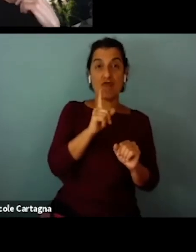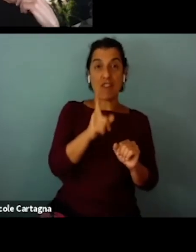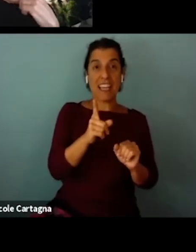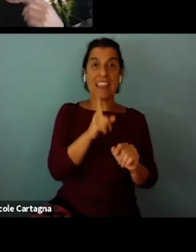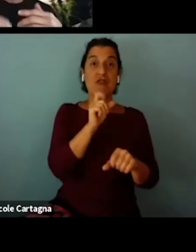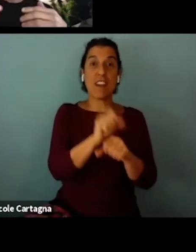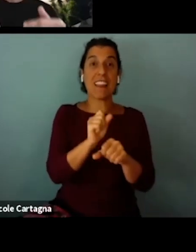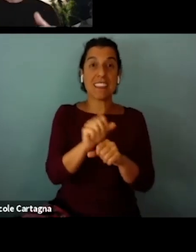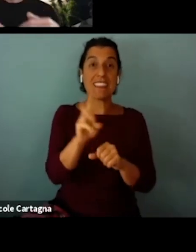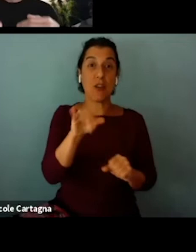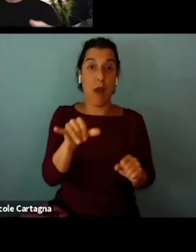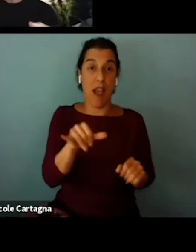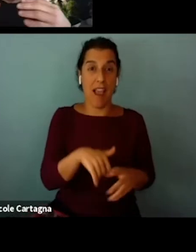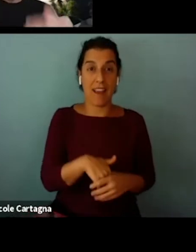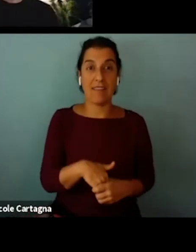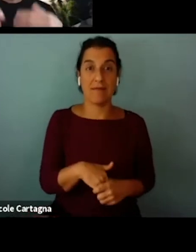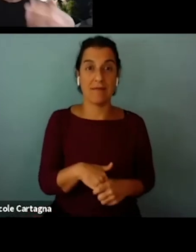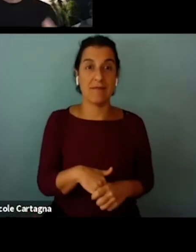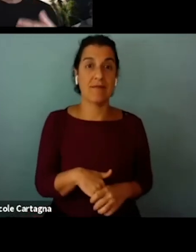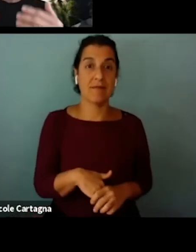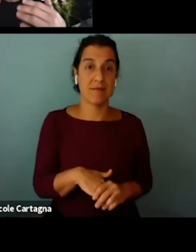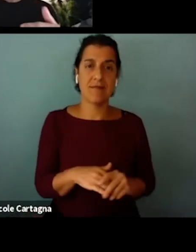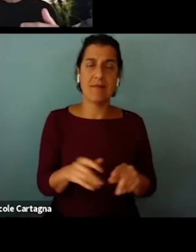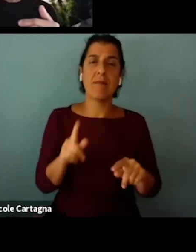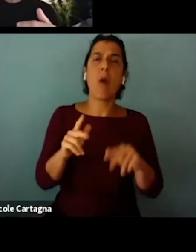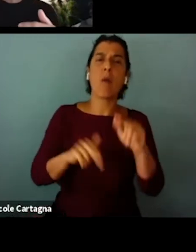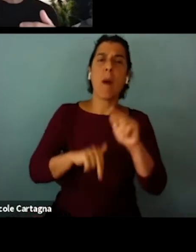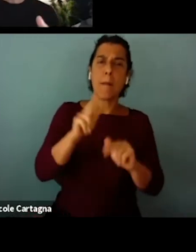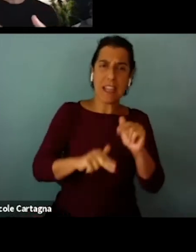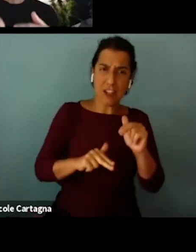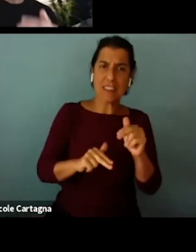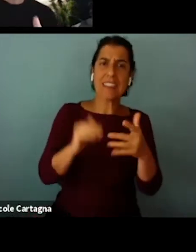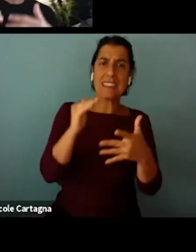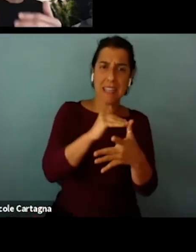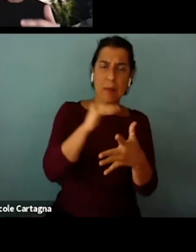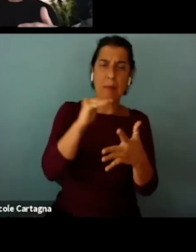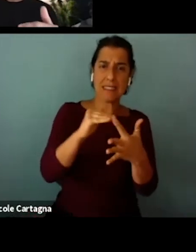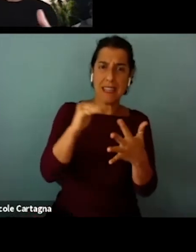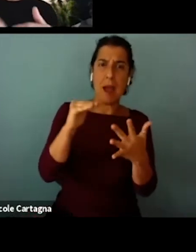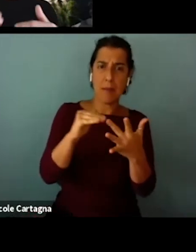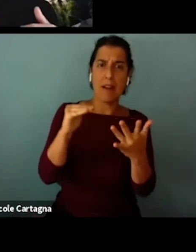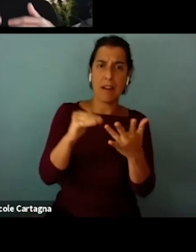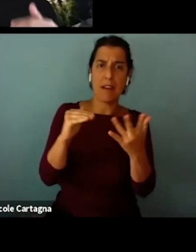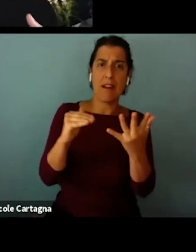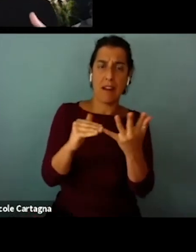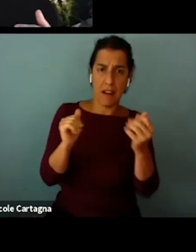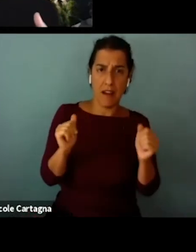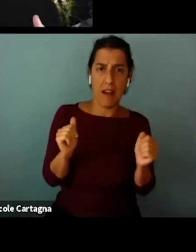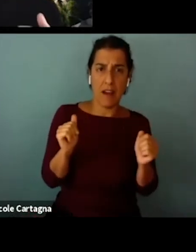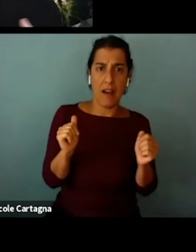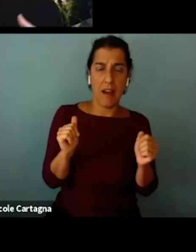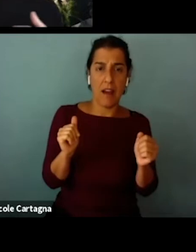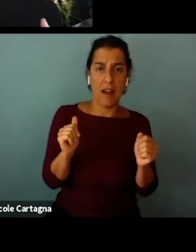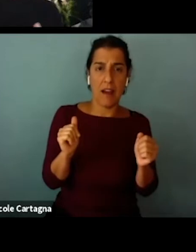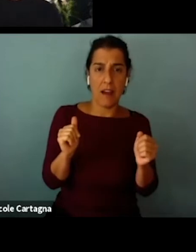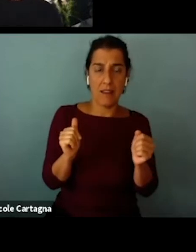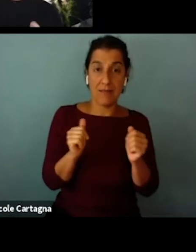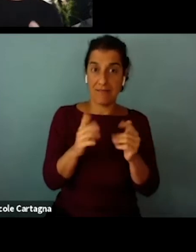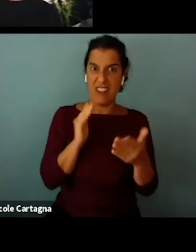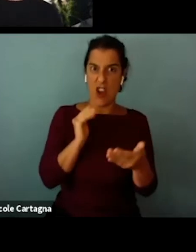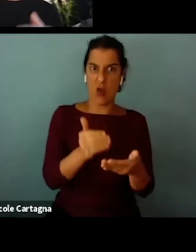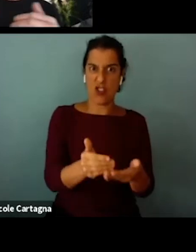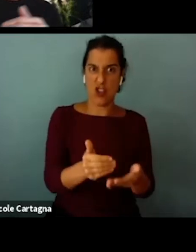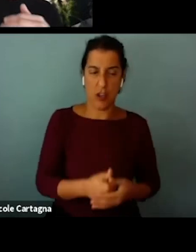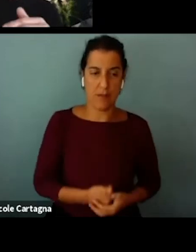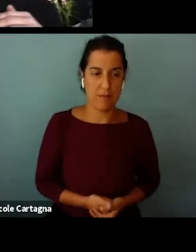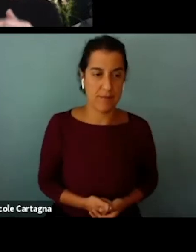and so but we're building step-by-step um you know uh getting closer so um now what i'm going